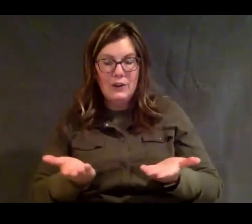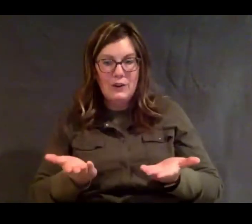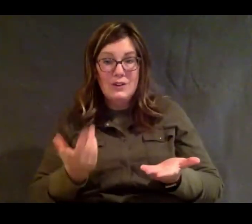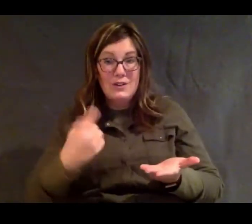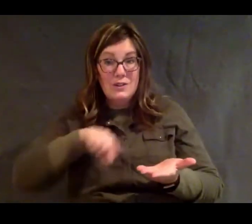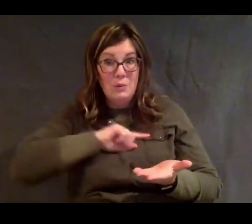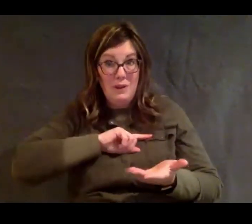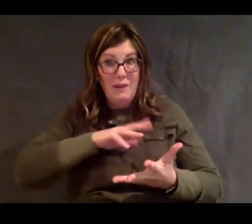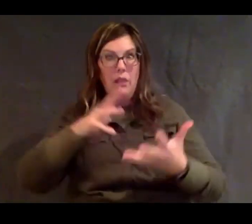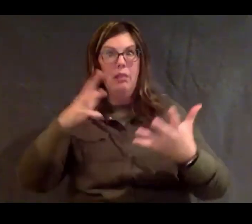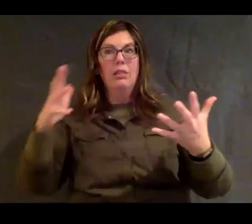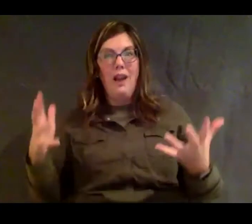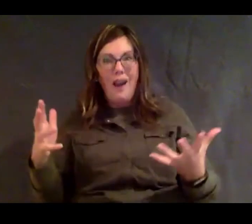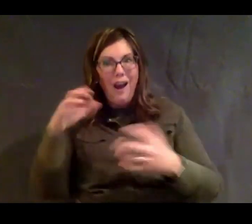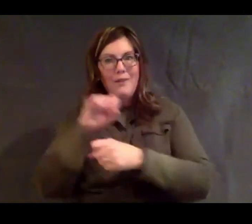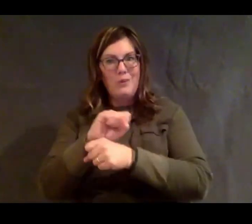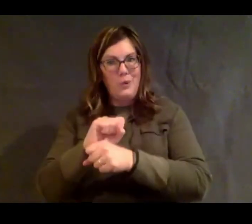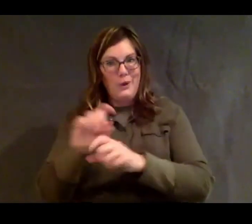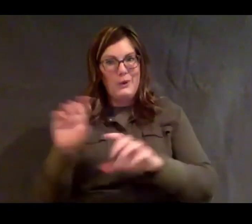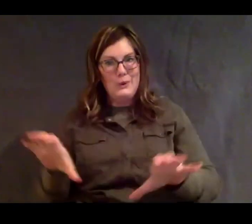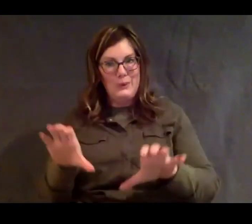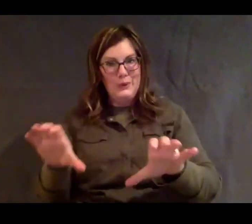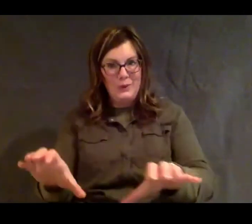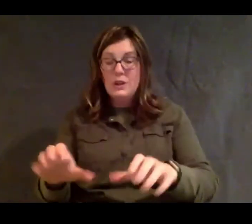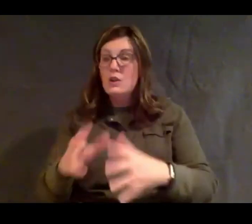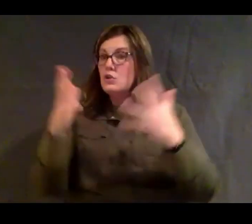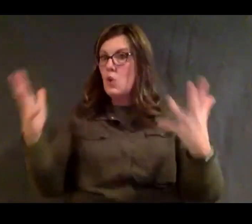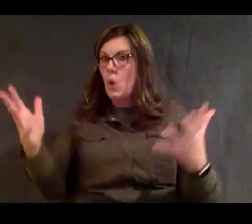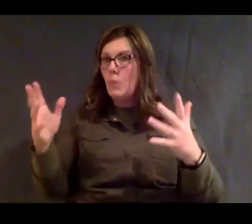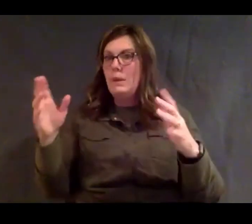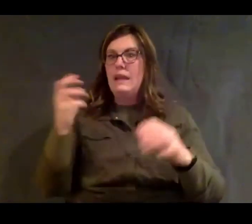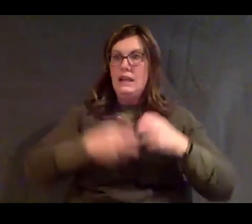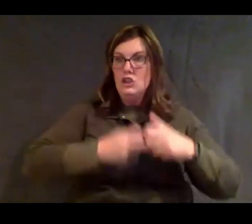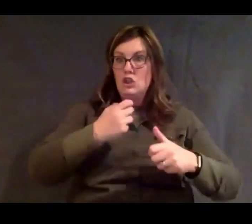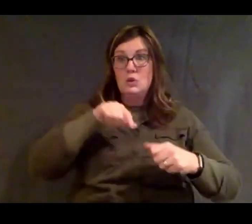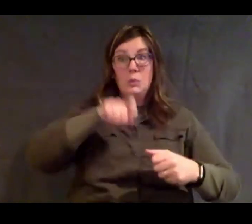of work to do so many issues i didn't even talk about that we must address and let's not forget